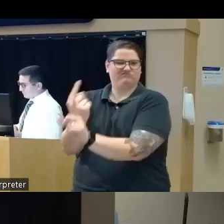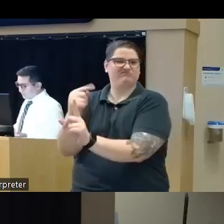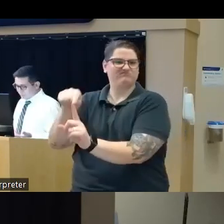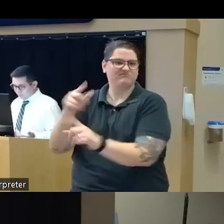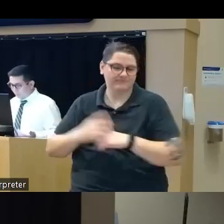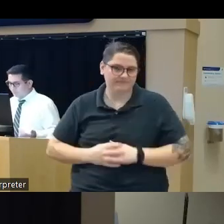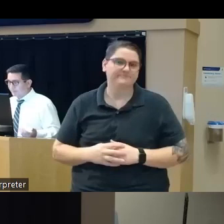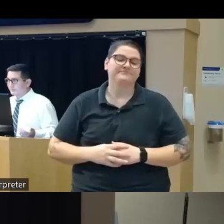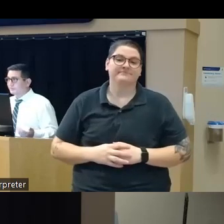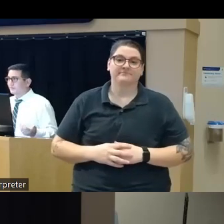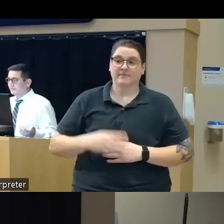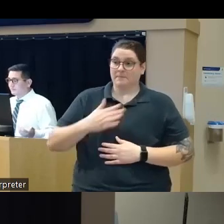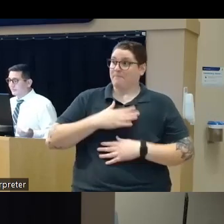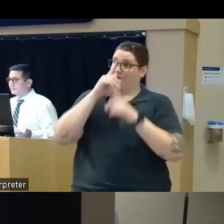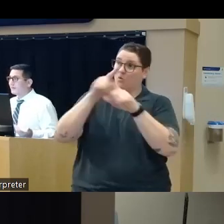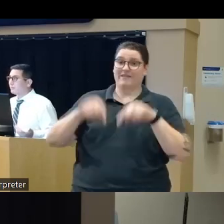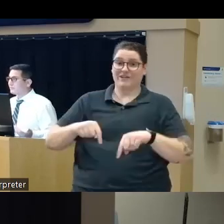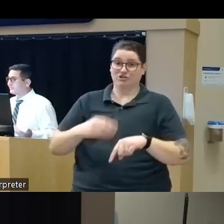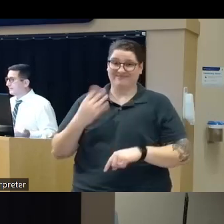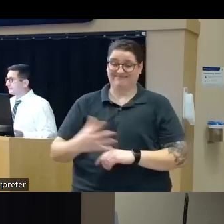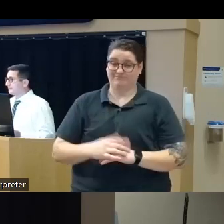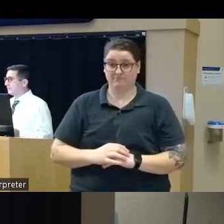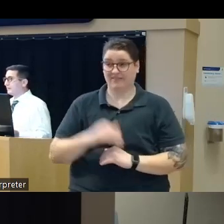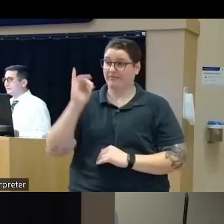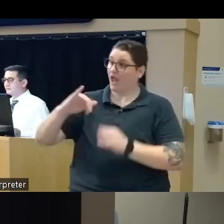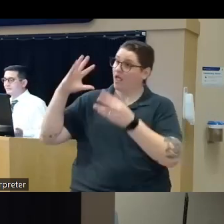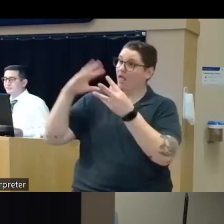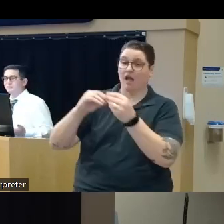and I'm here to hopefully convince you that that's not always the case and that a lot of these